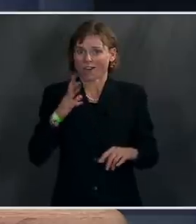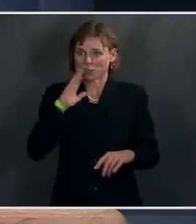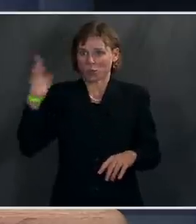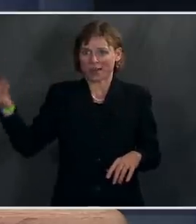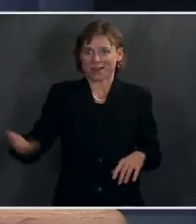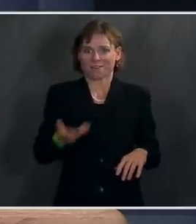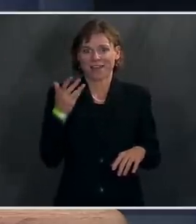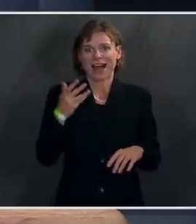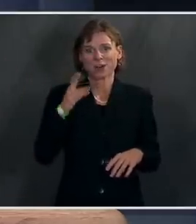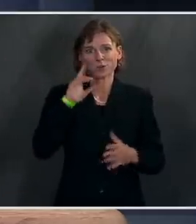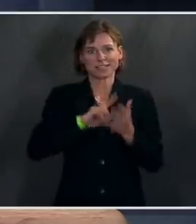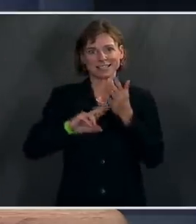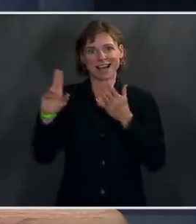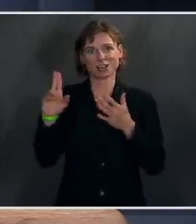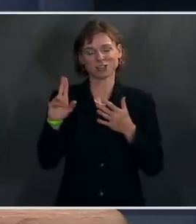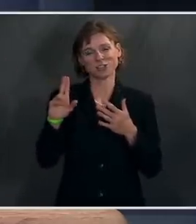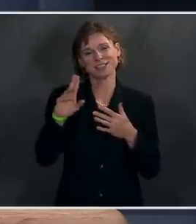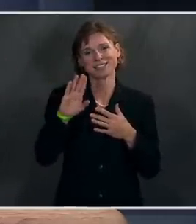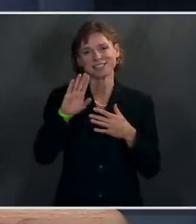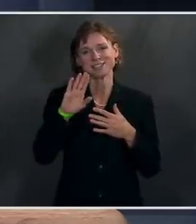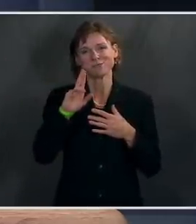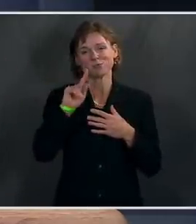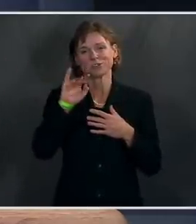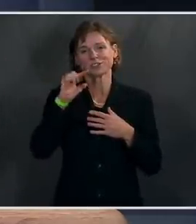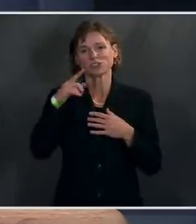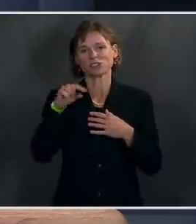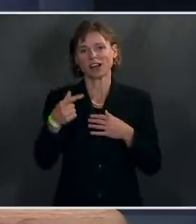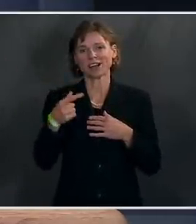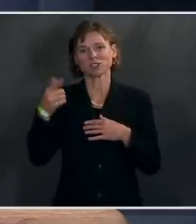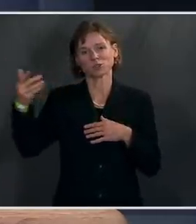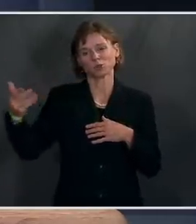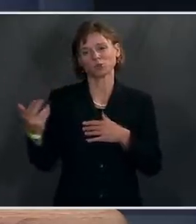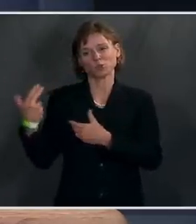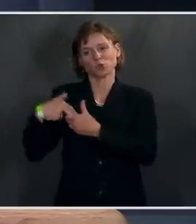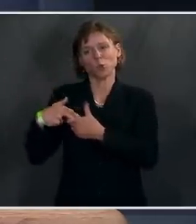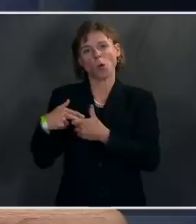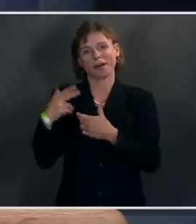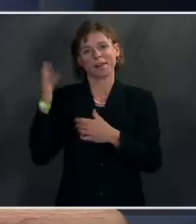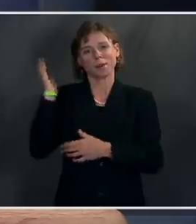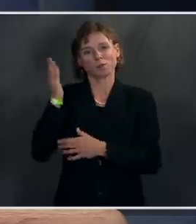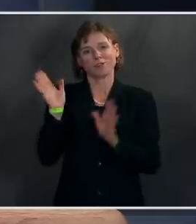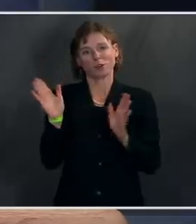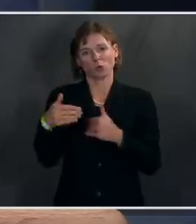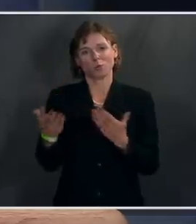to come to this briefing room and talk to you all about it whenever he has that to discuss or even before then.